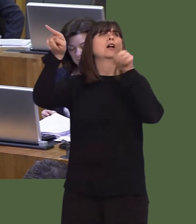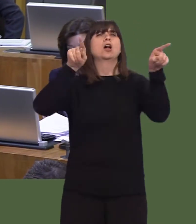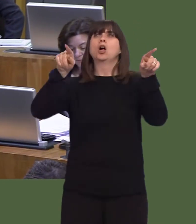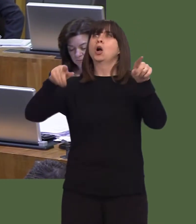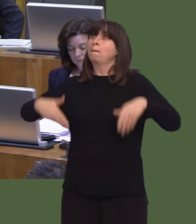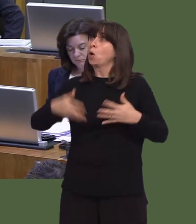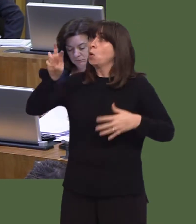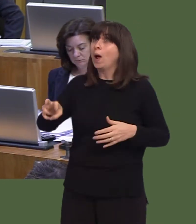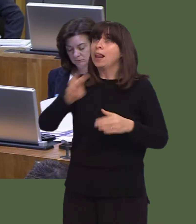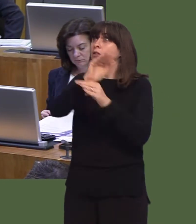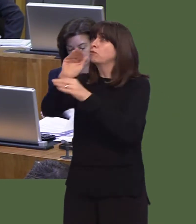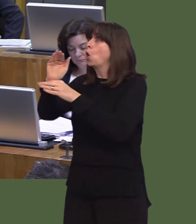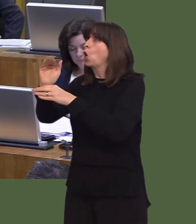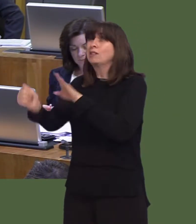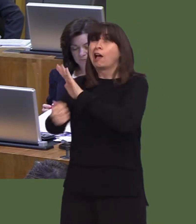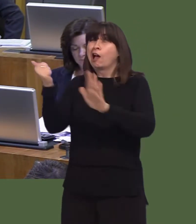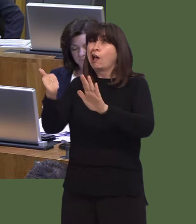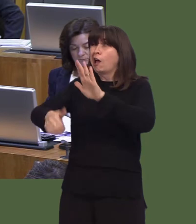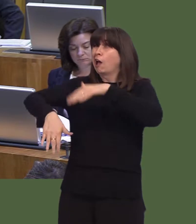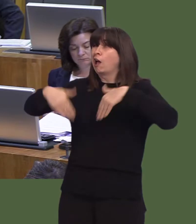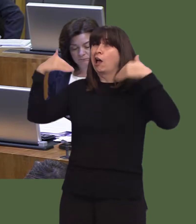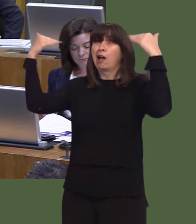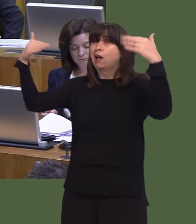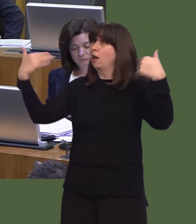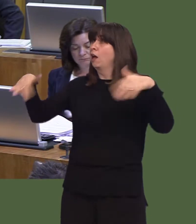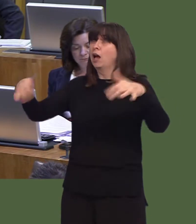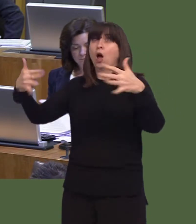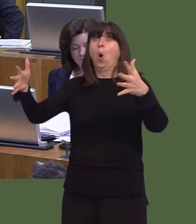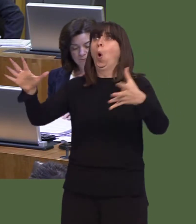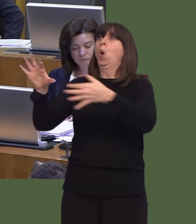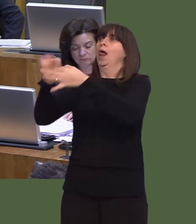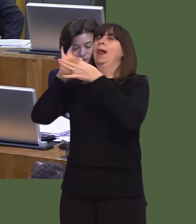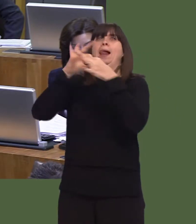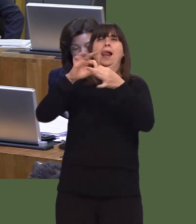all, and then make sure that their skills can be utilised on Wales's behalf in the future,